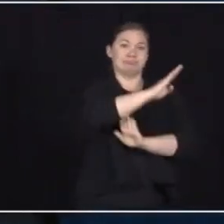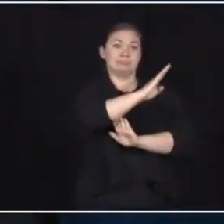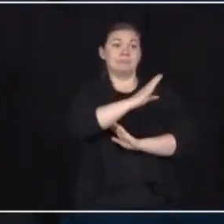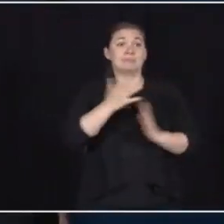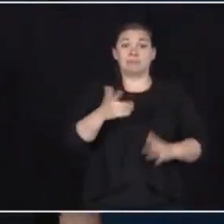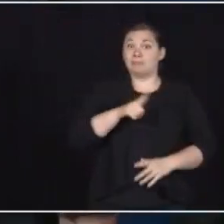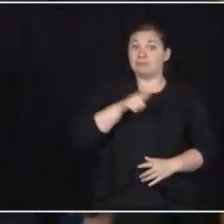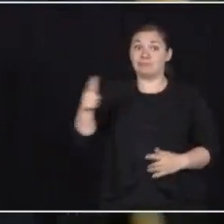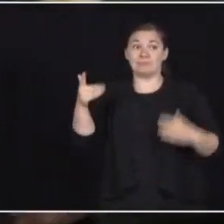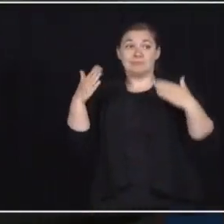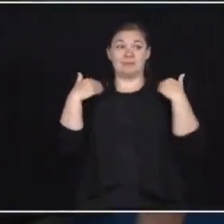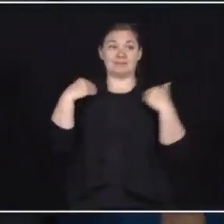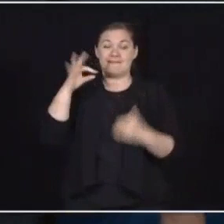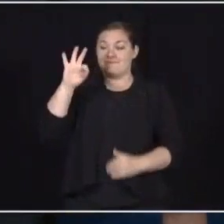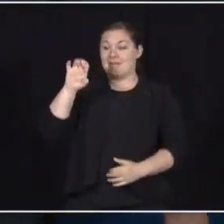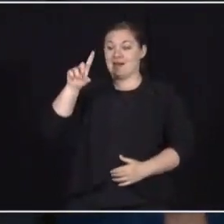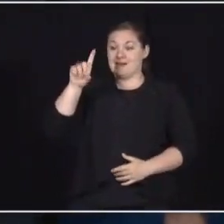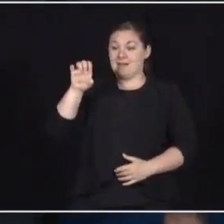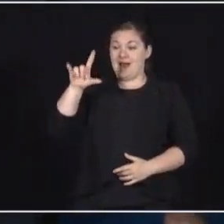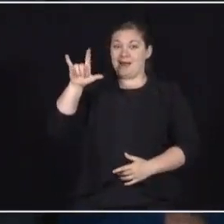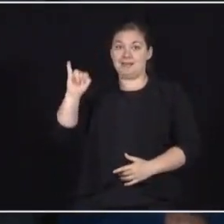Good afternoon.